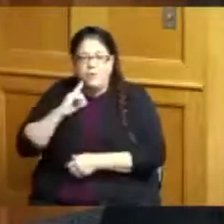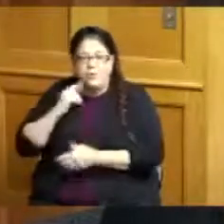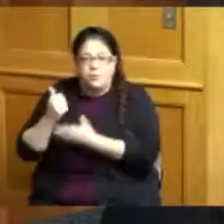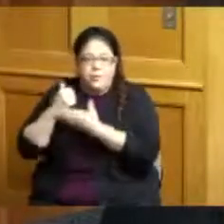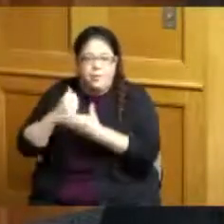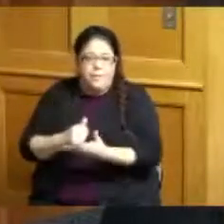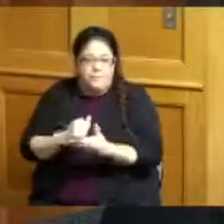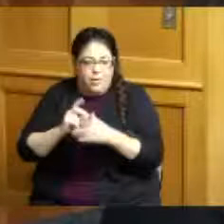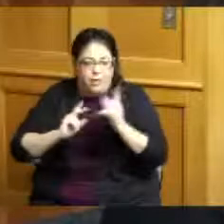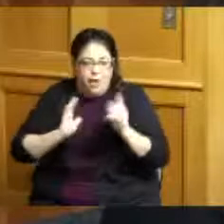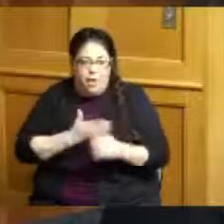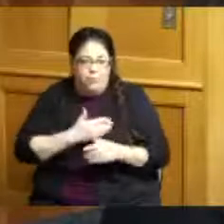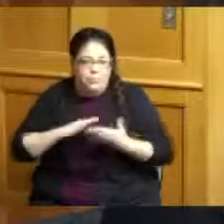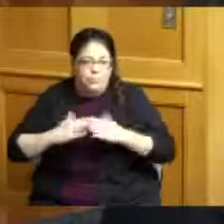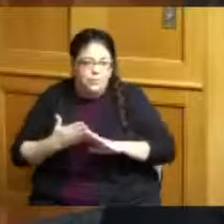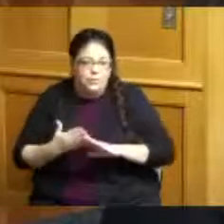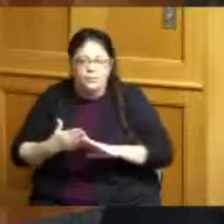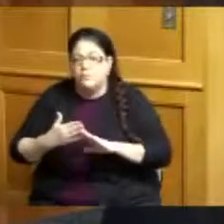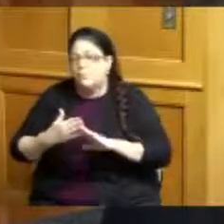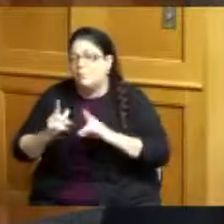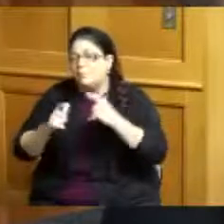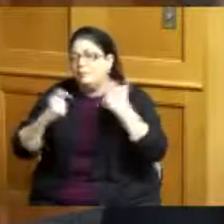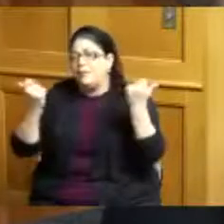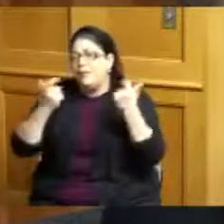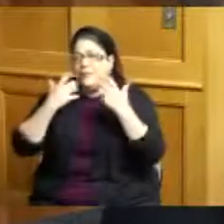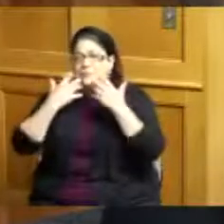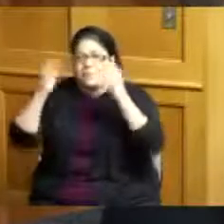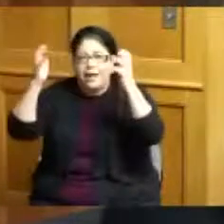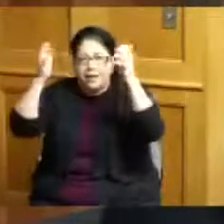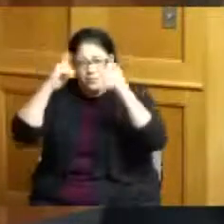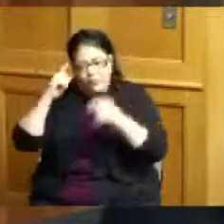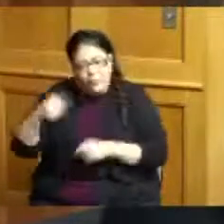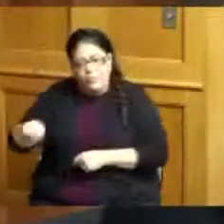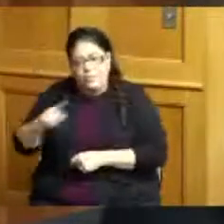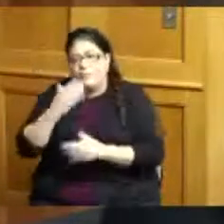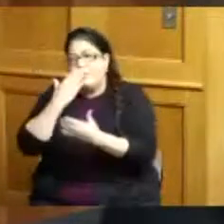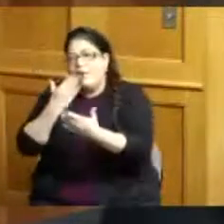citizens so I just want to do a big shout out to the team that got those grants to Hamilton County